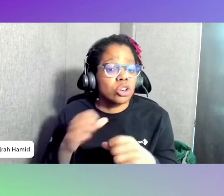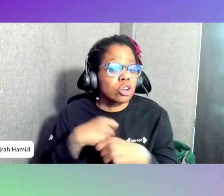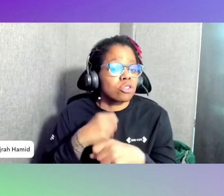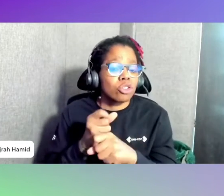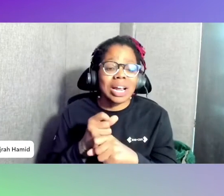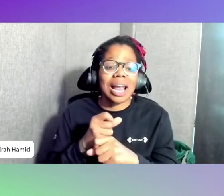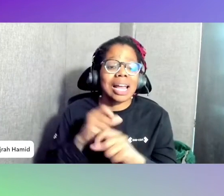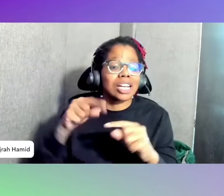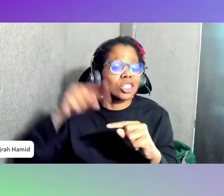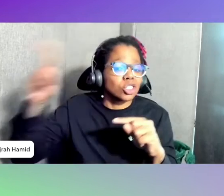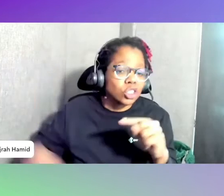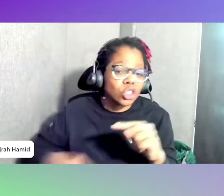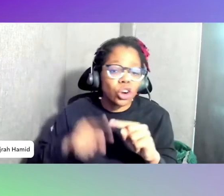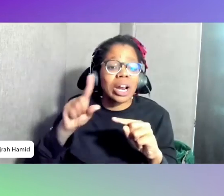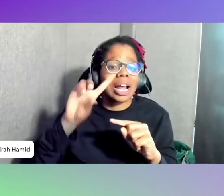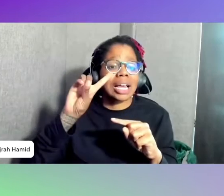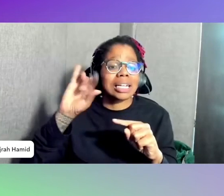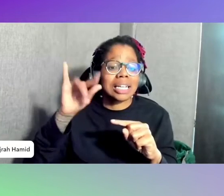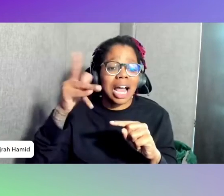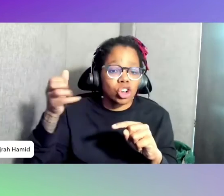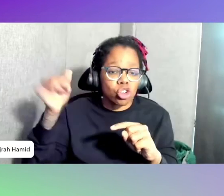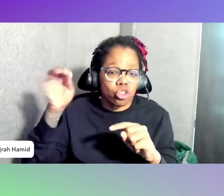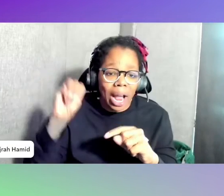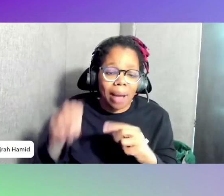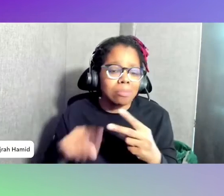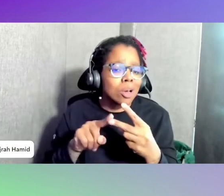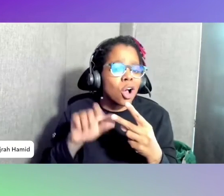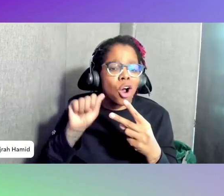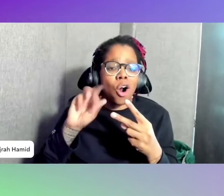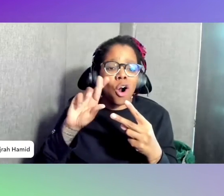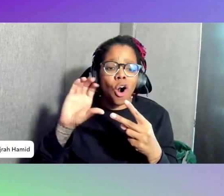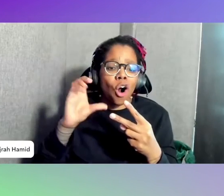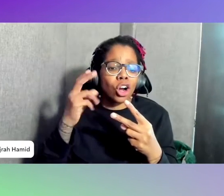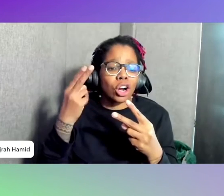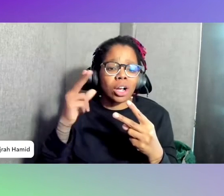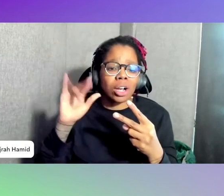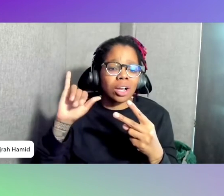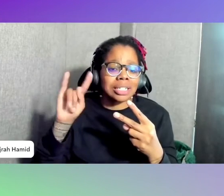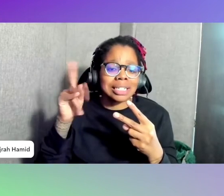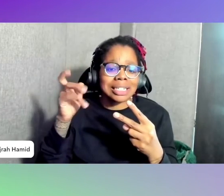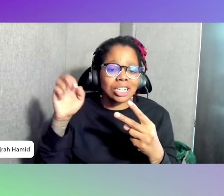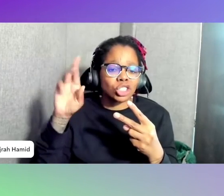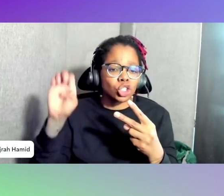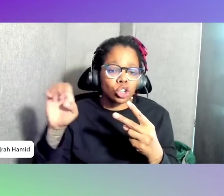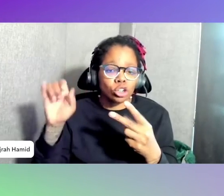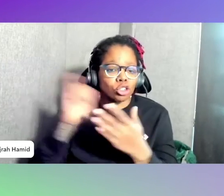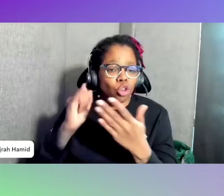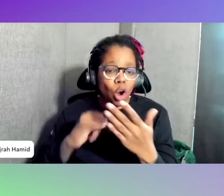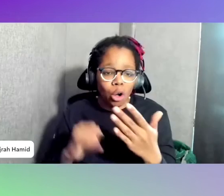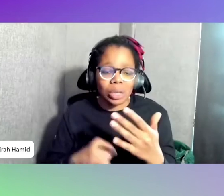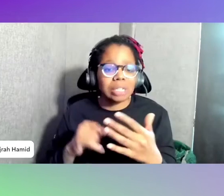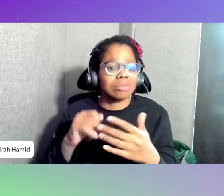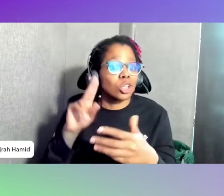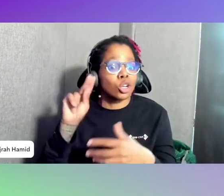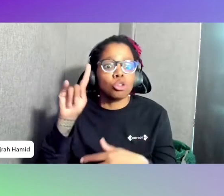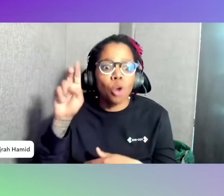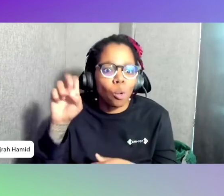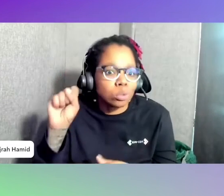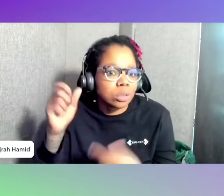illustrations all done with code. You can do circa